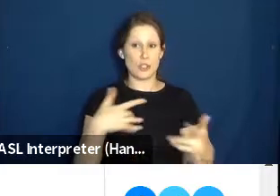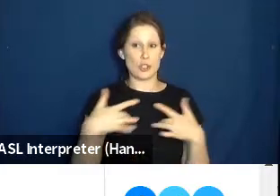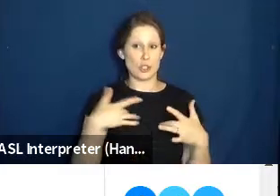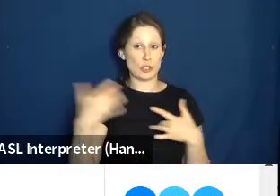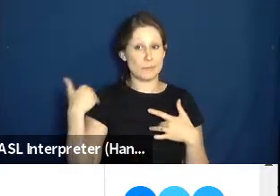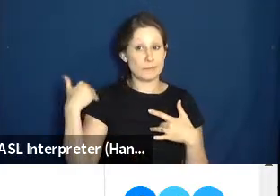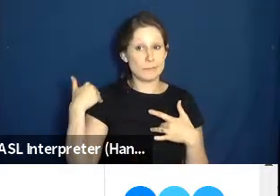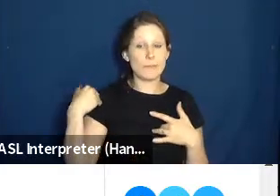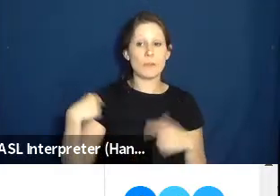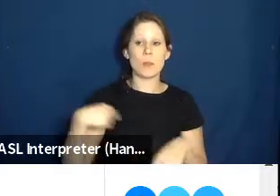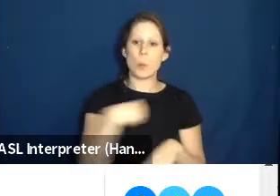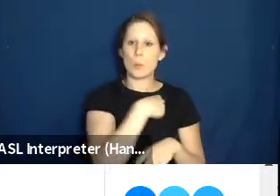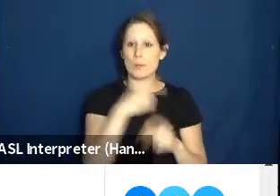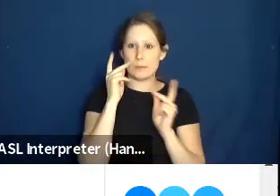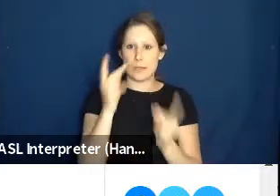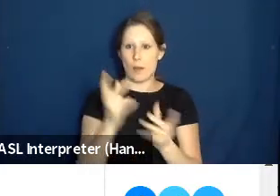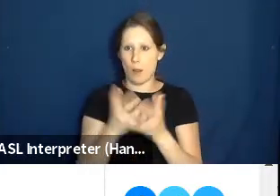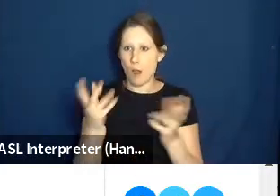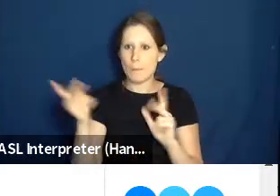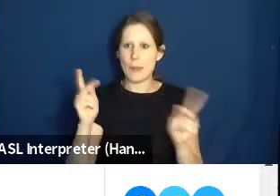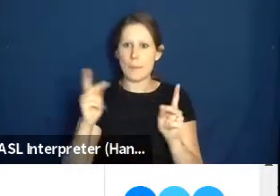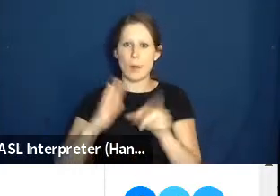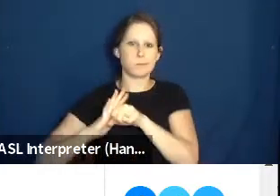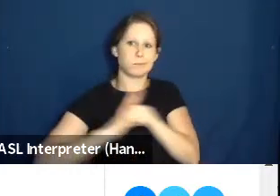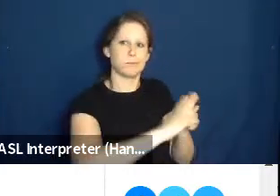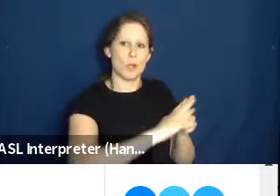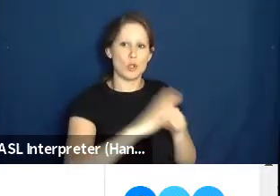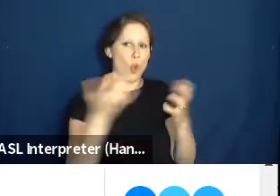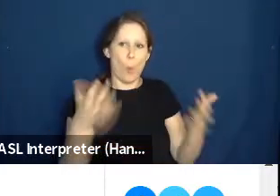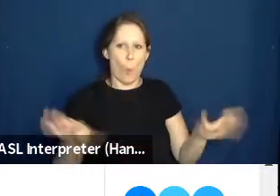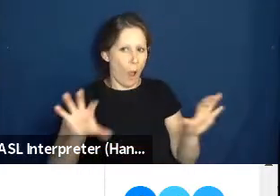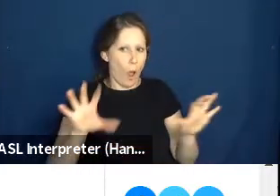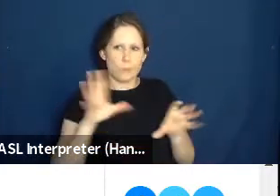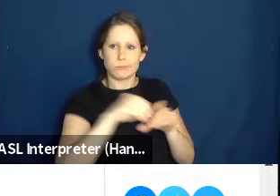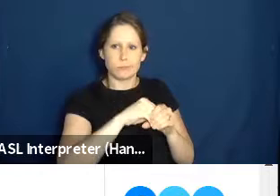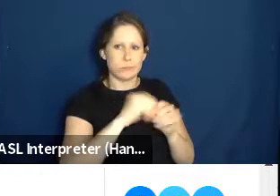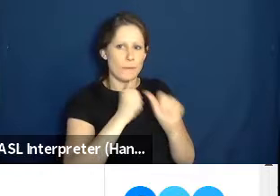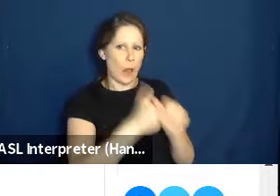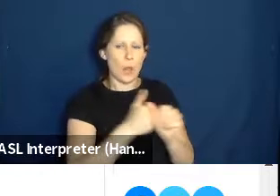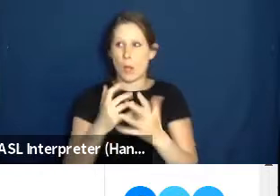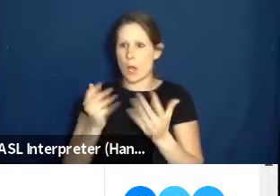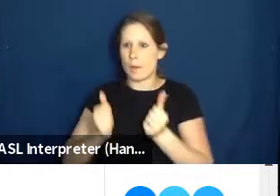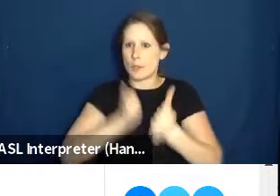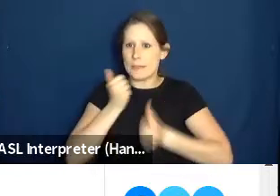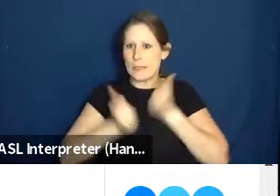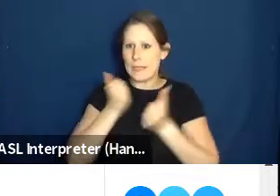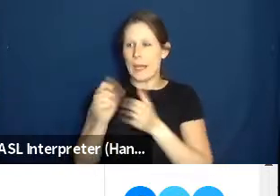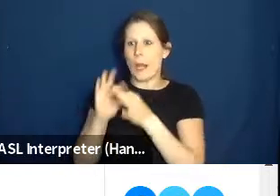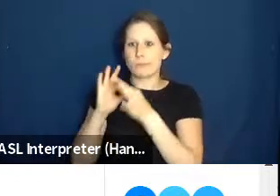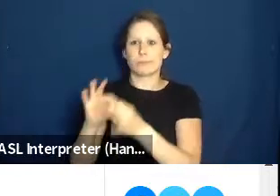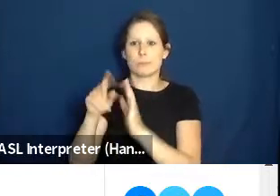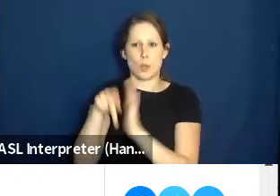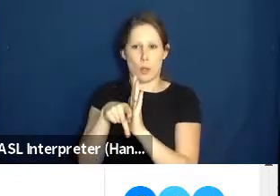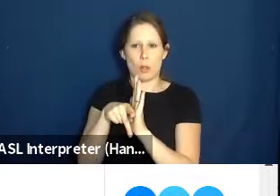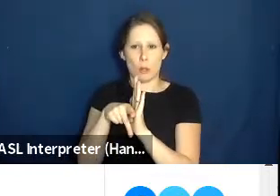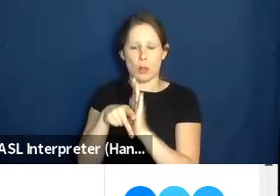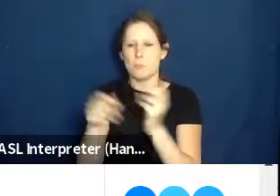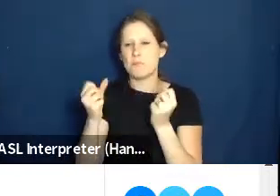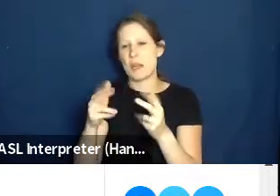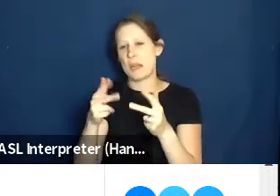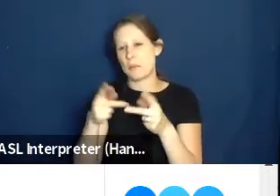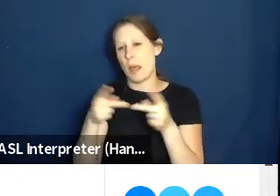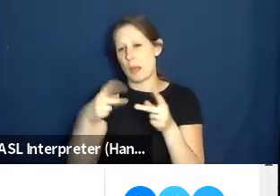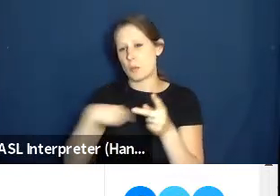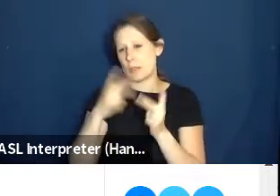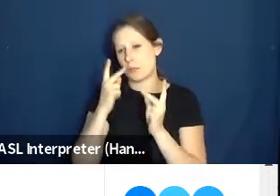was a lot of pushback and hostility towards any protocols in a number of places. That has not been